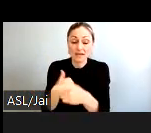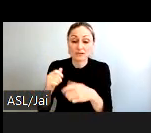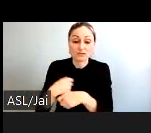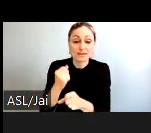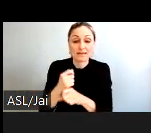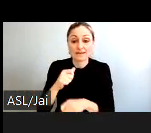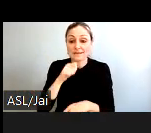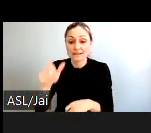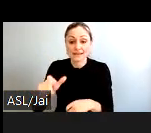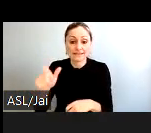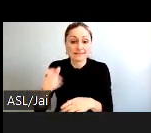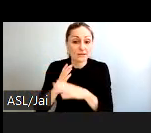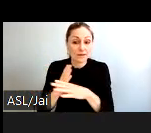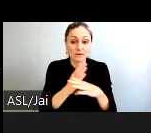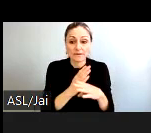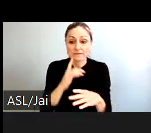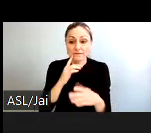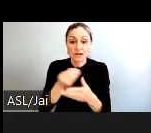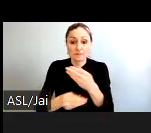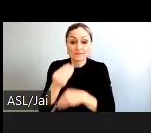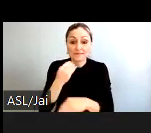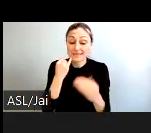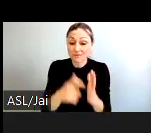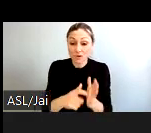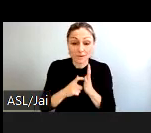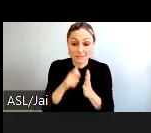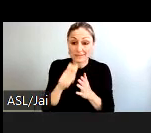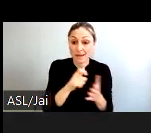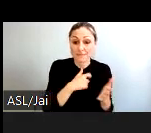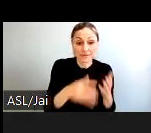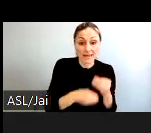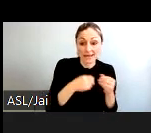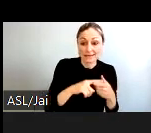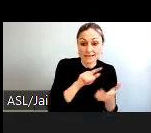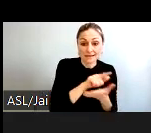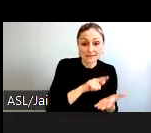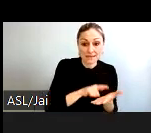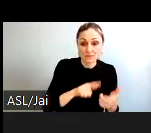If requirements haven't been added in statute or in these guidelines, it is not because we